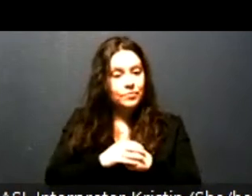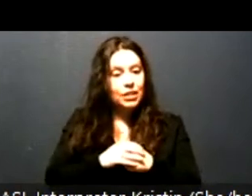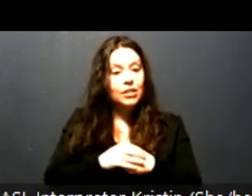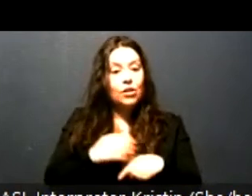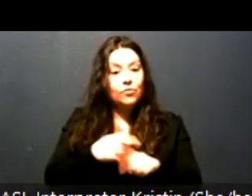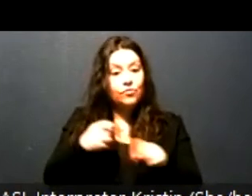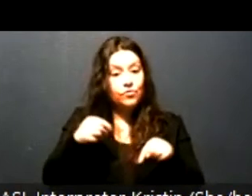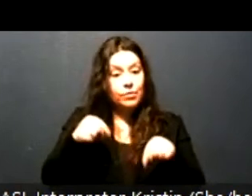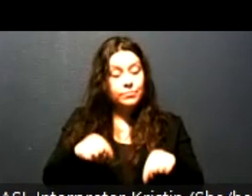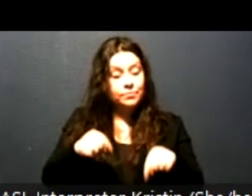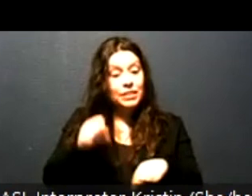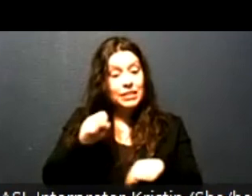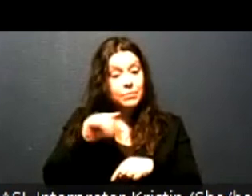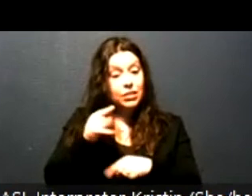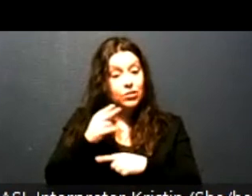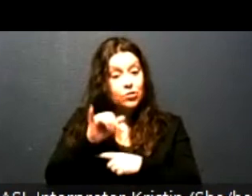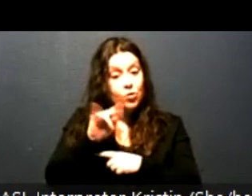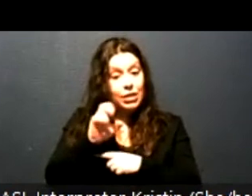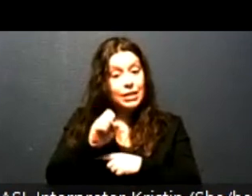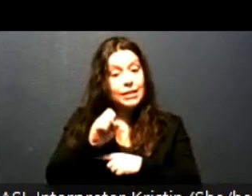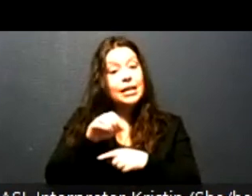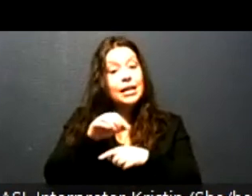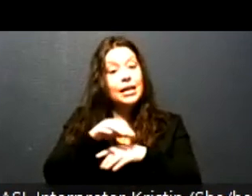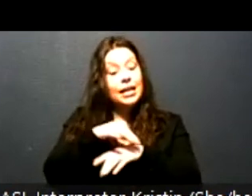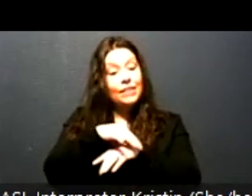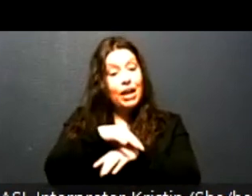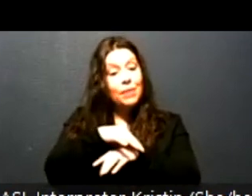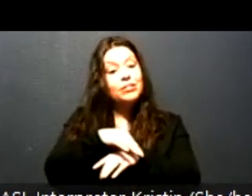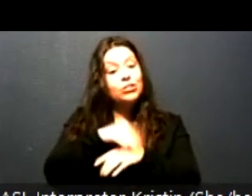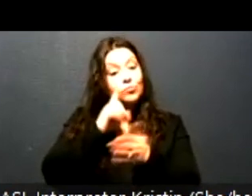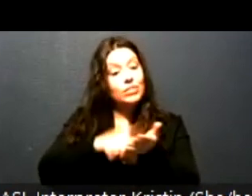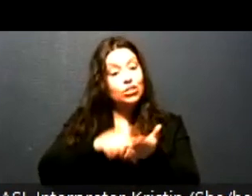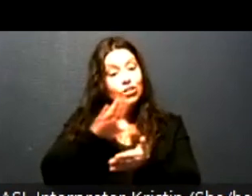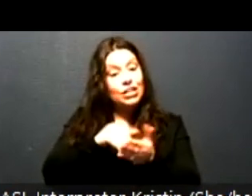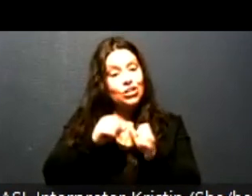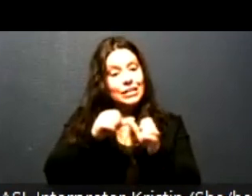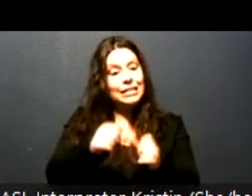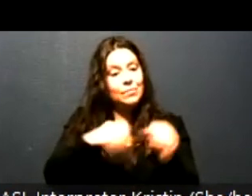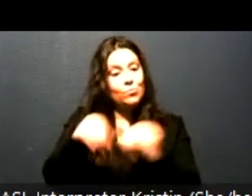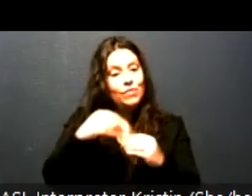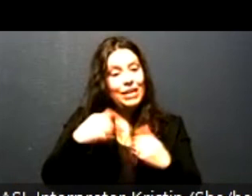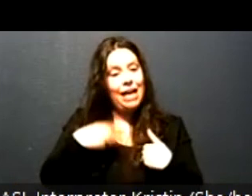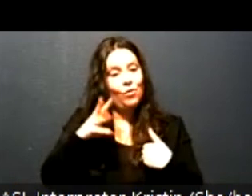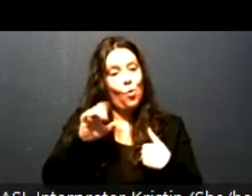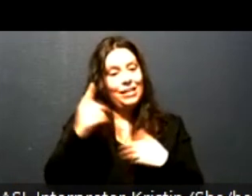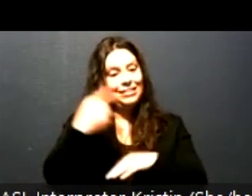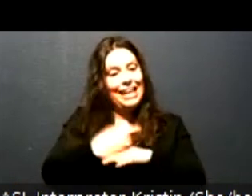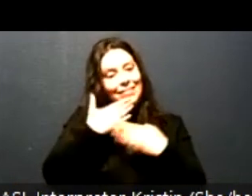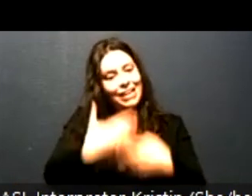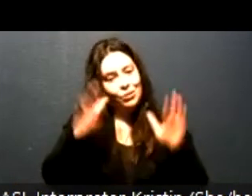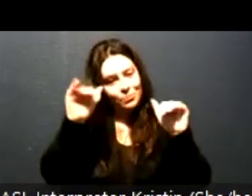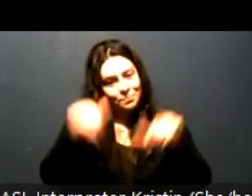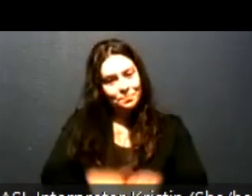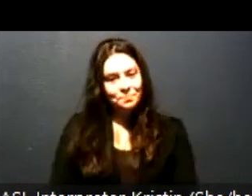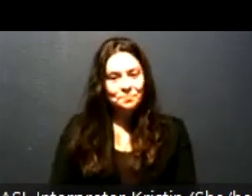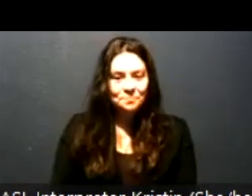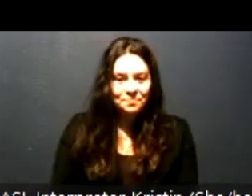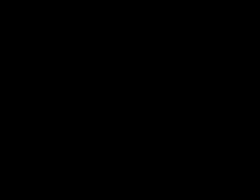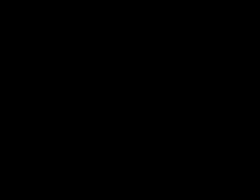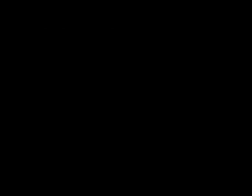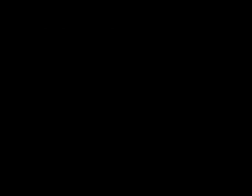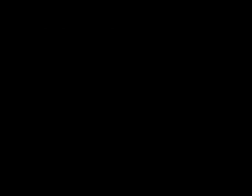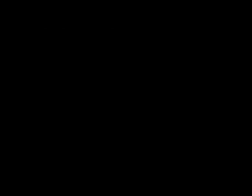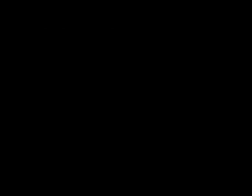and the Smithsonian Environmental Research Center keep on moving and have a wild day. Thanks everyone.